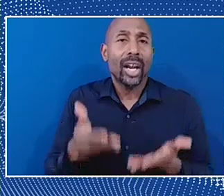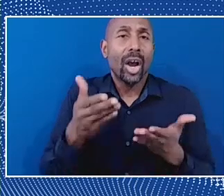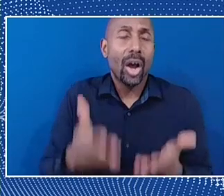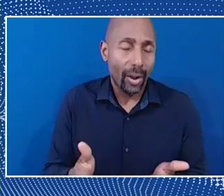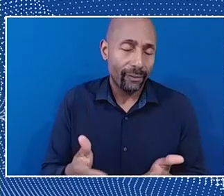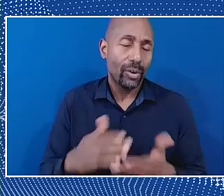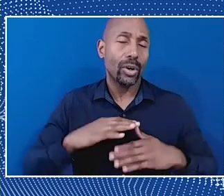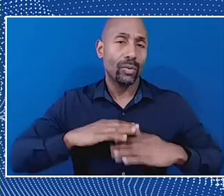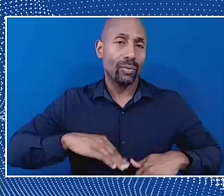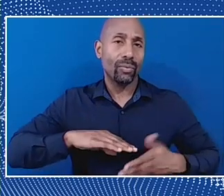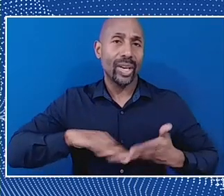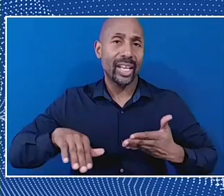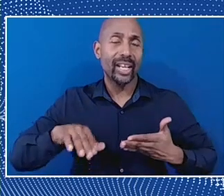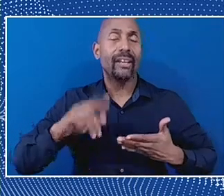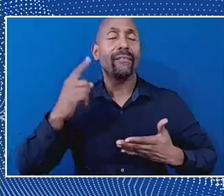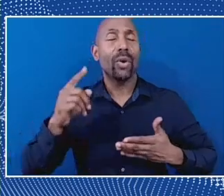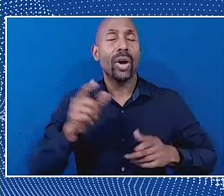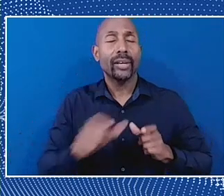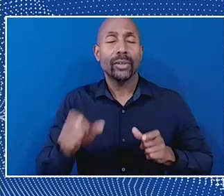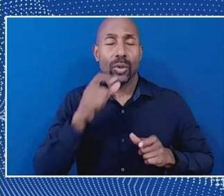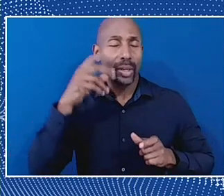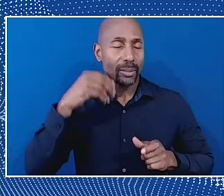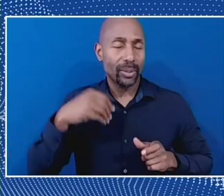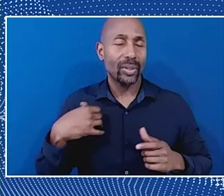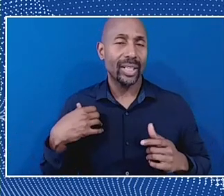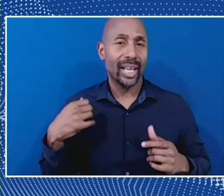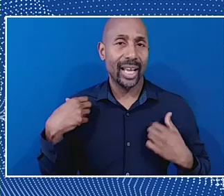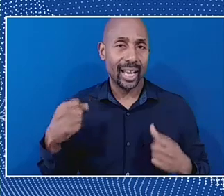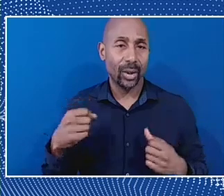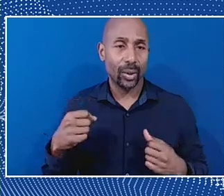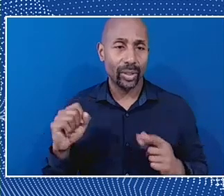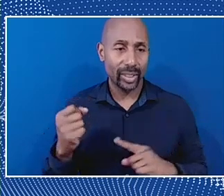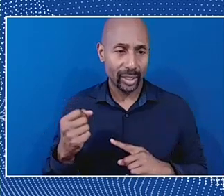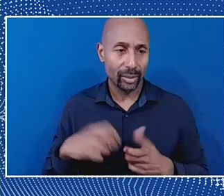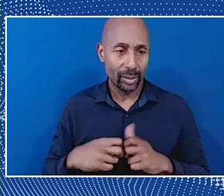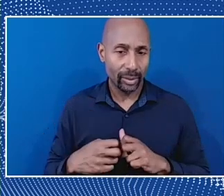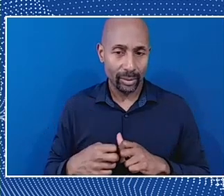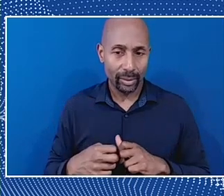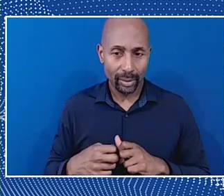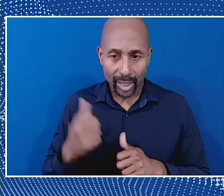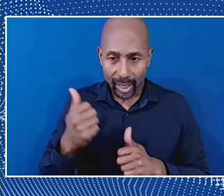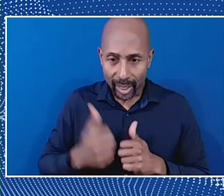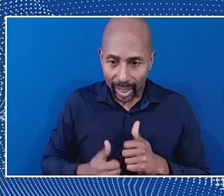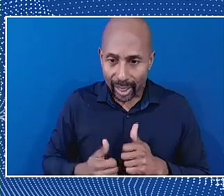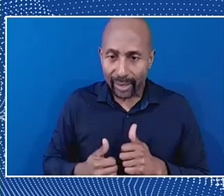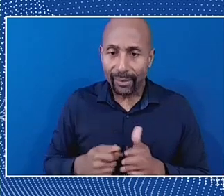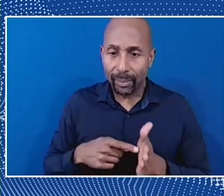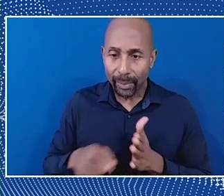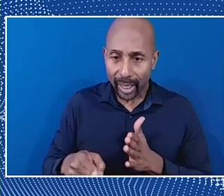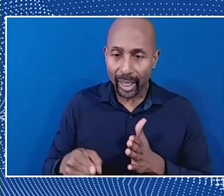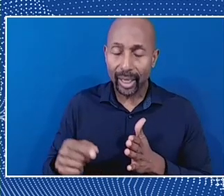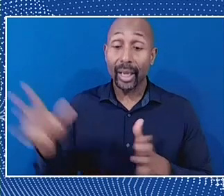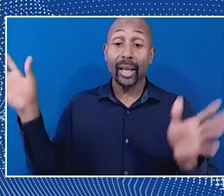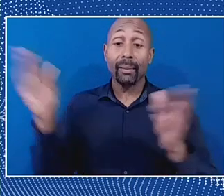Every paycheck I pay combined $862.42 in Federal, State, Medicare, and Social